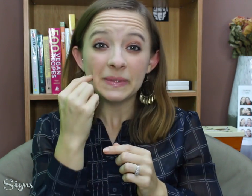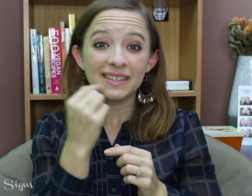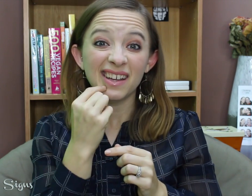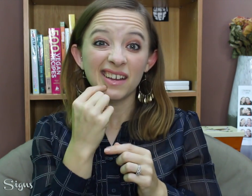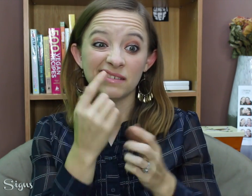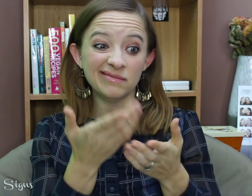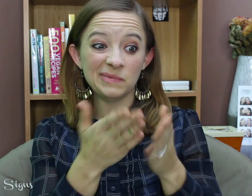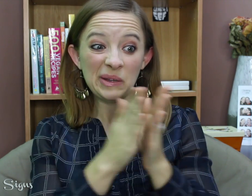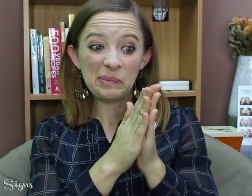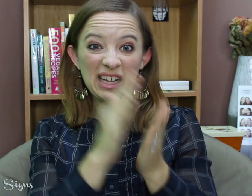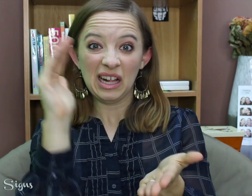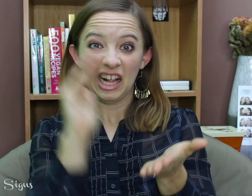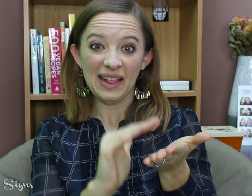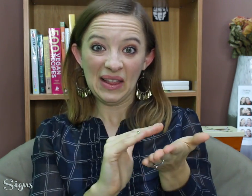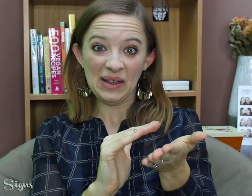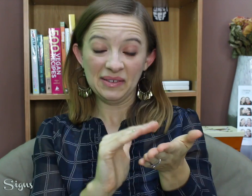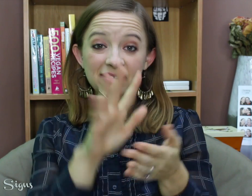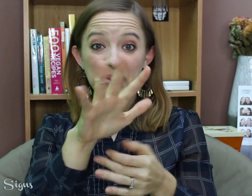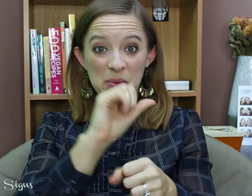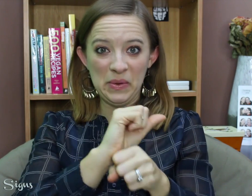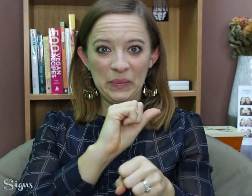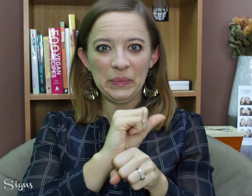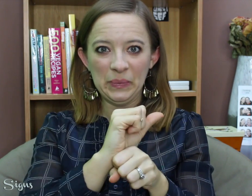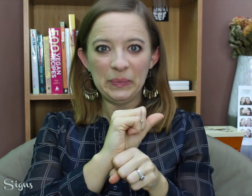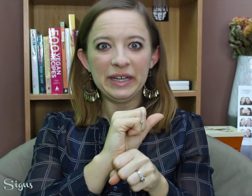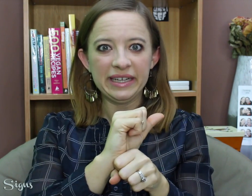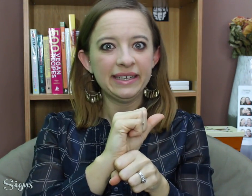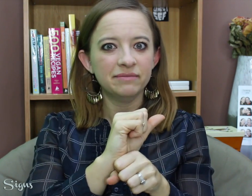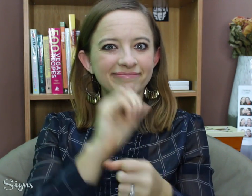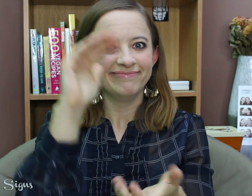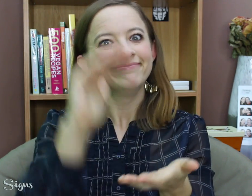there's only a few deaf people and there's not as many requests